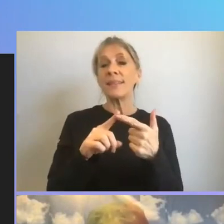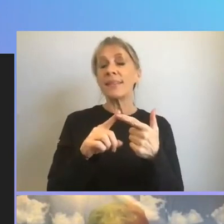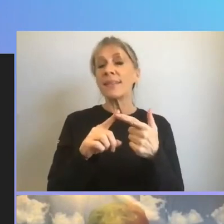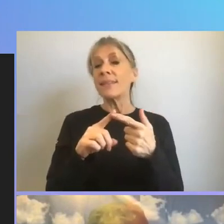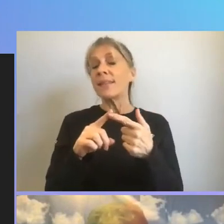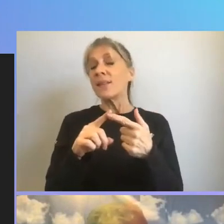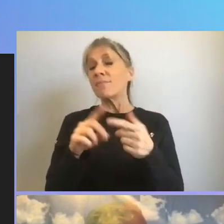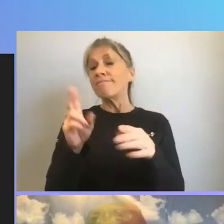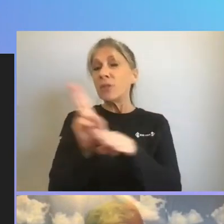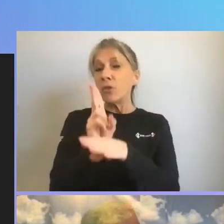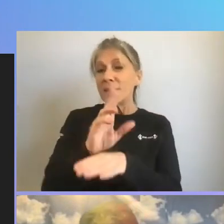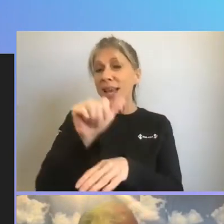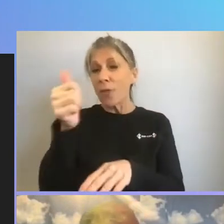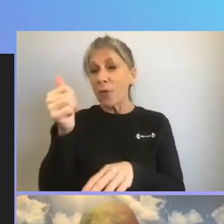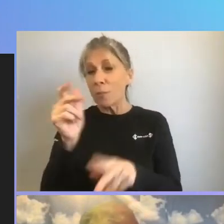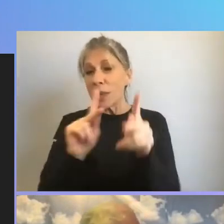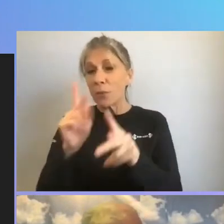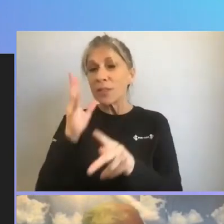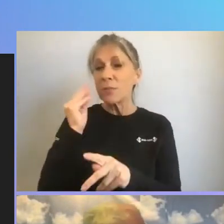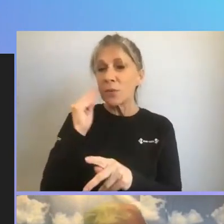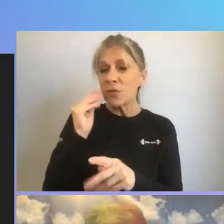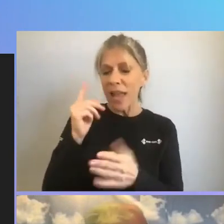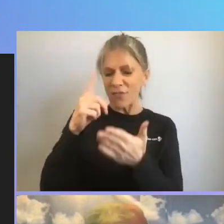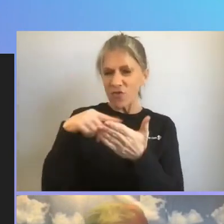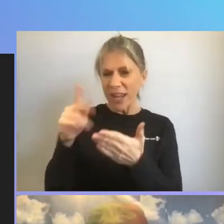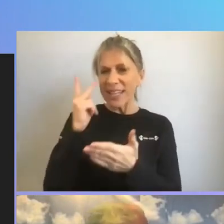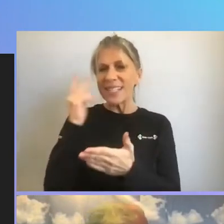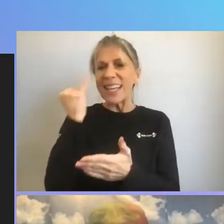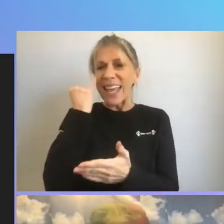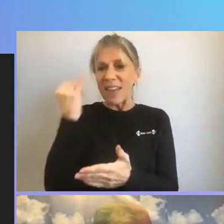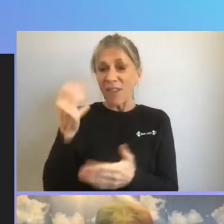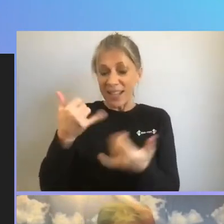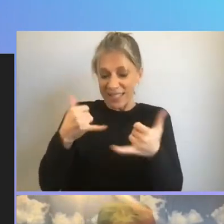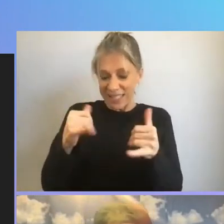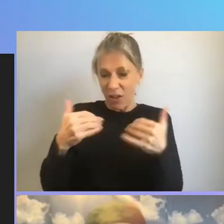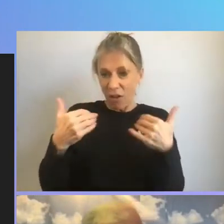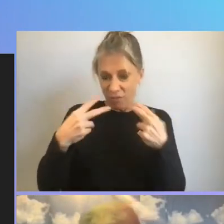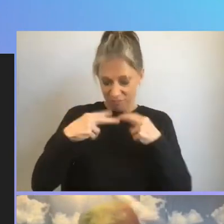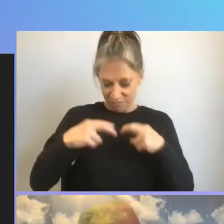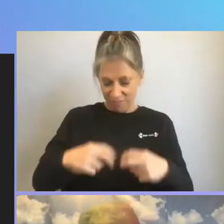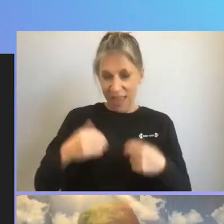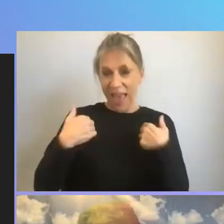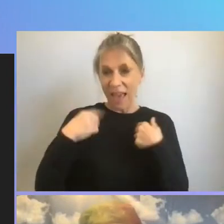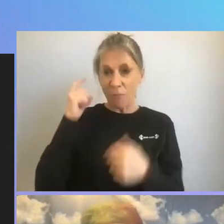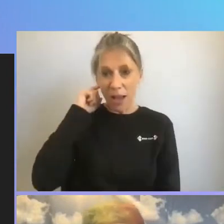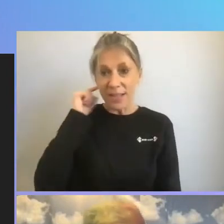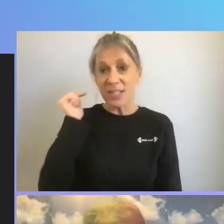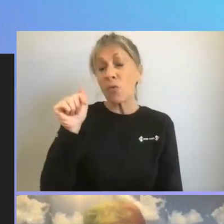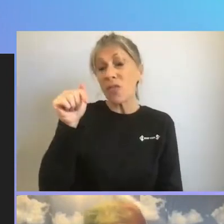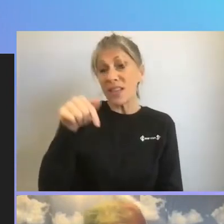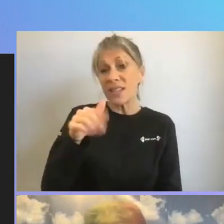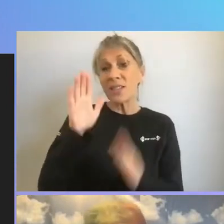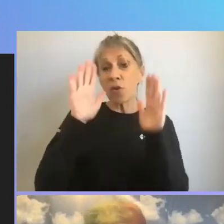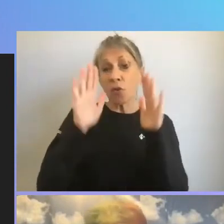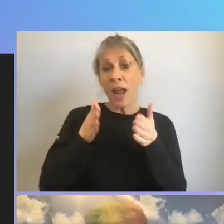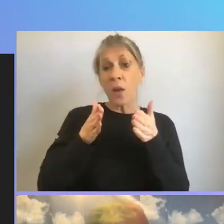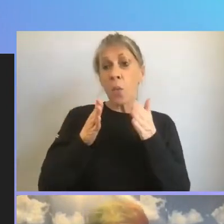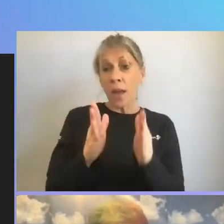account and just checking to see if I have those biases. Uh so this is a really great way to,